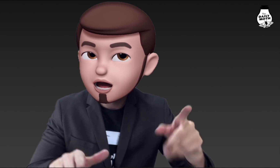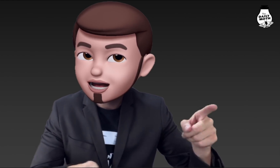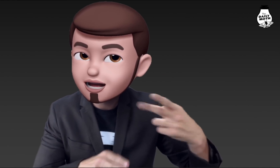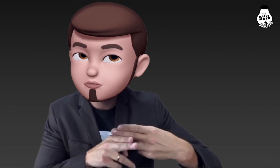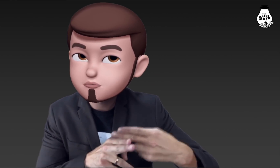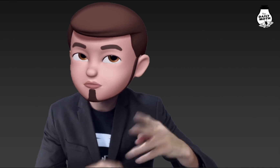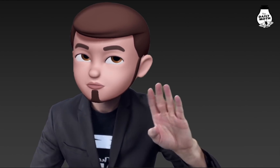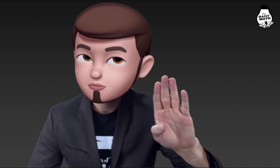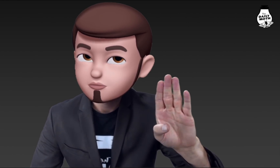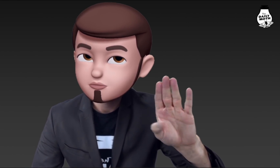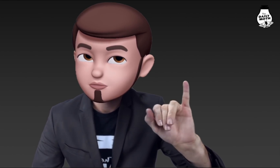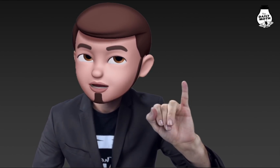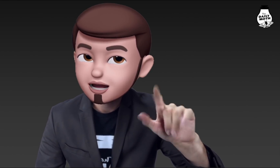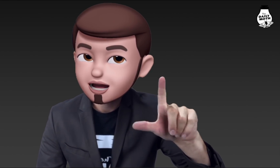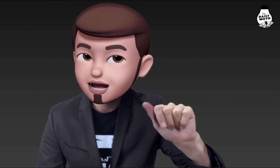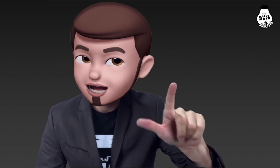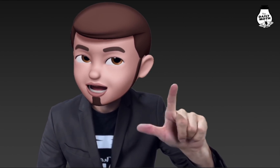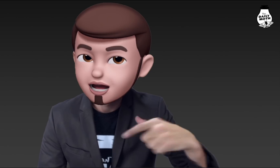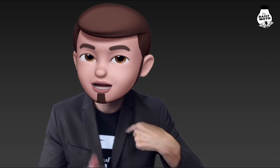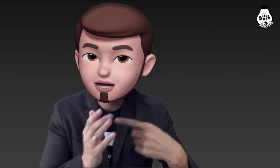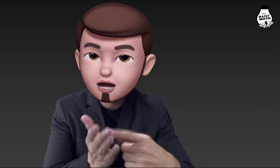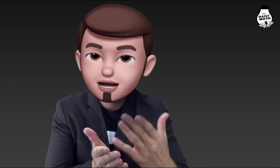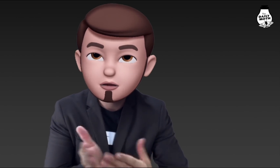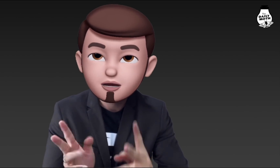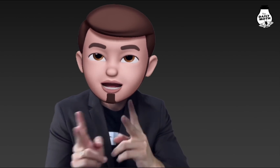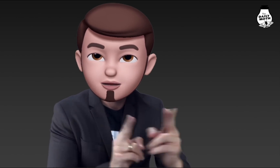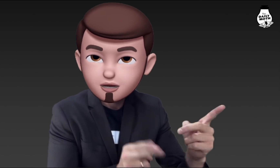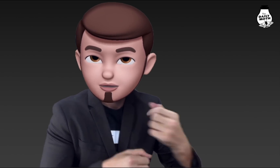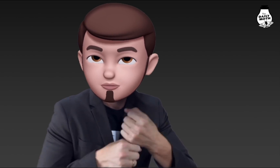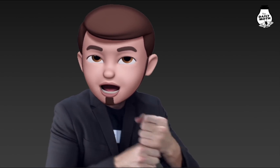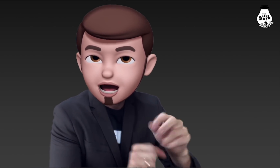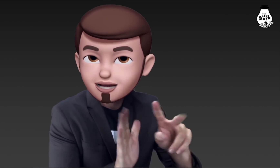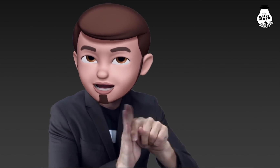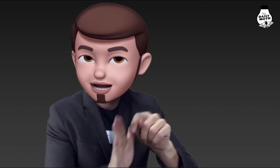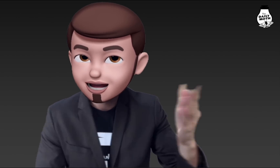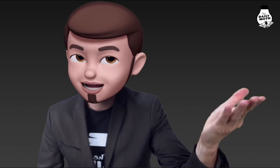His name is Bilal. I’ll show some clips he made.